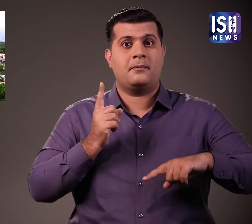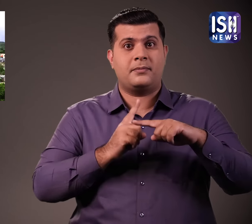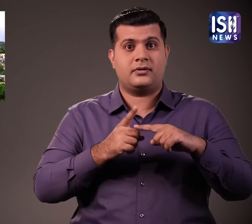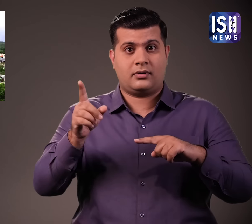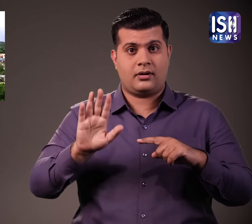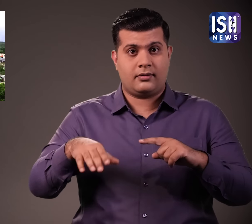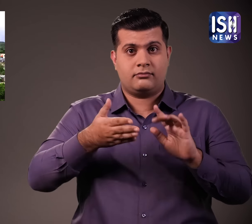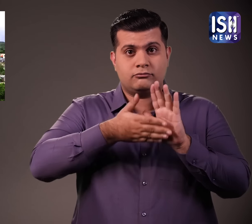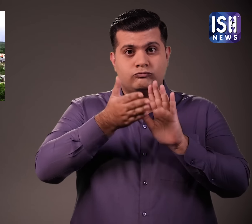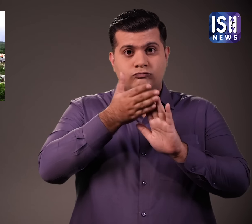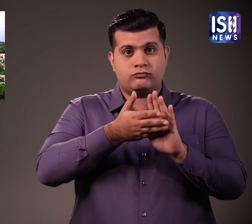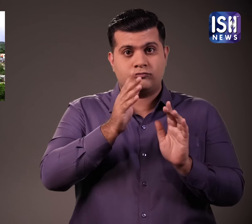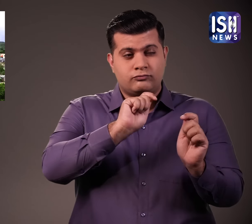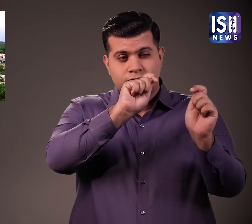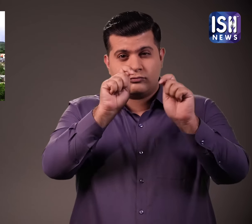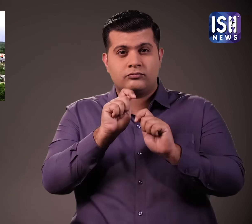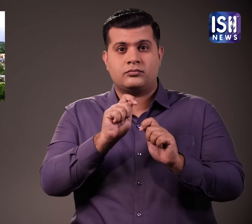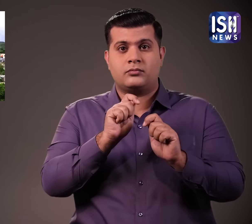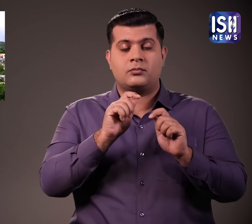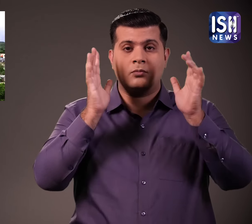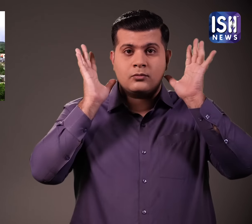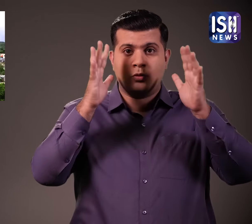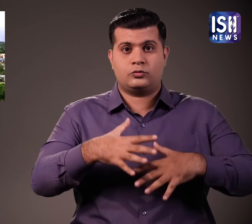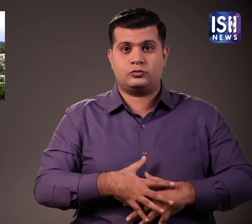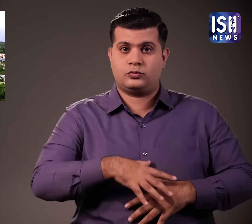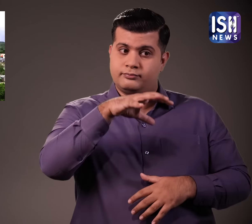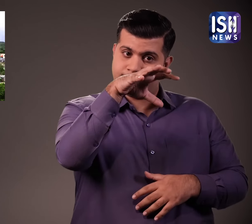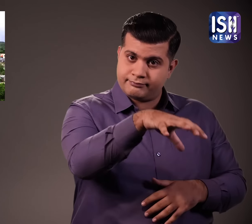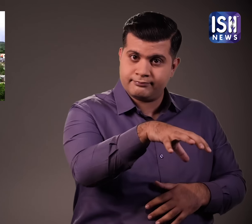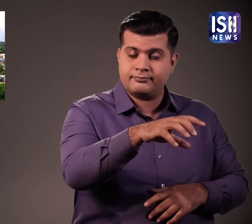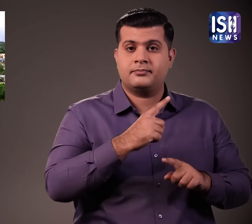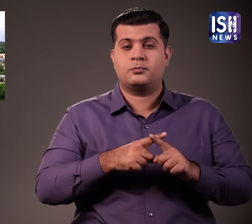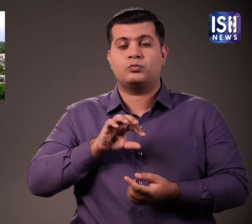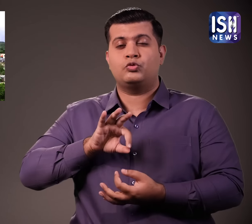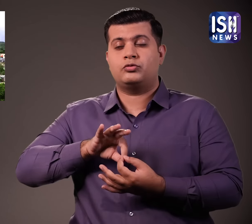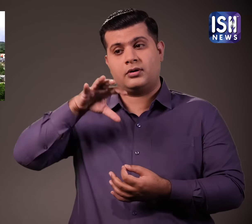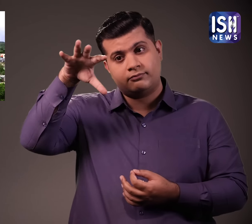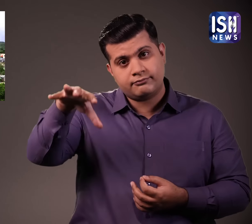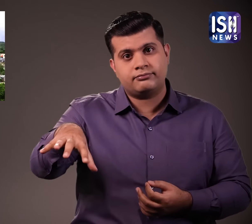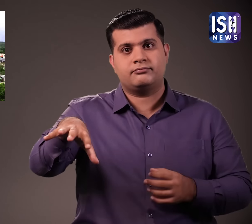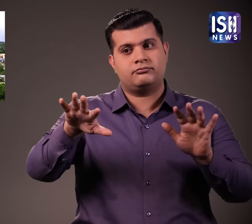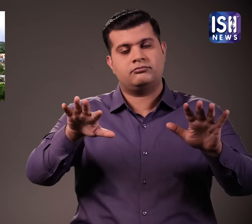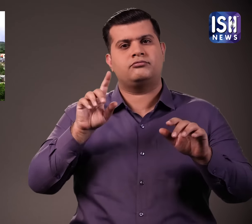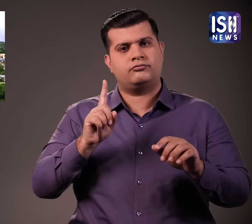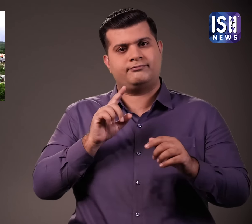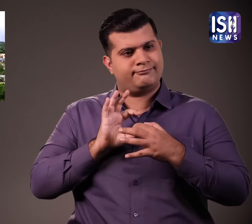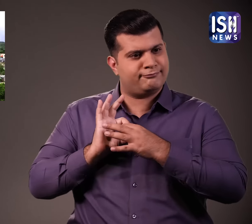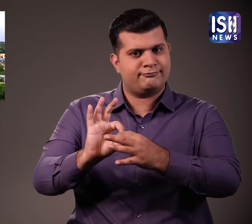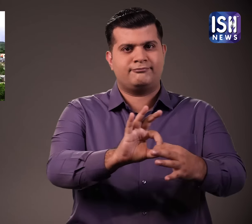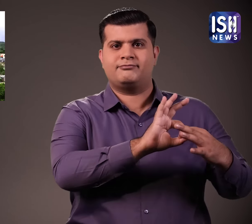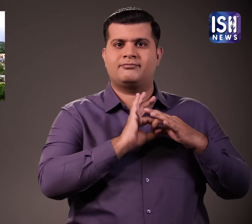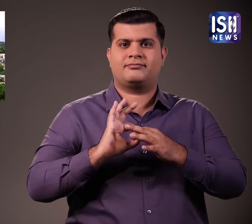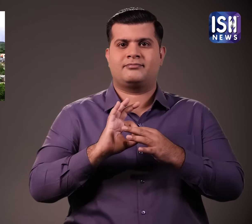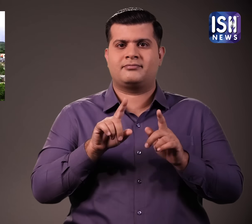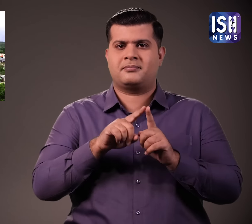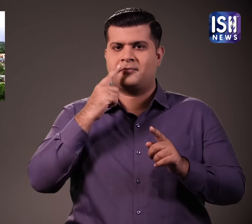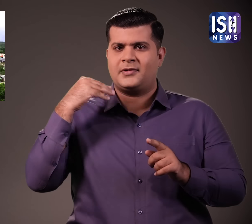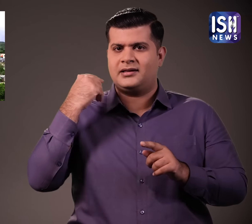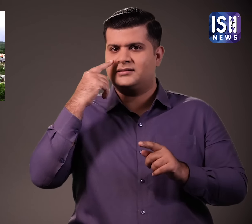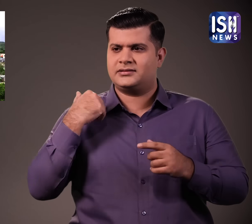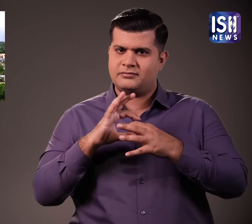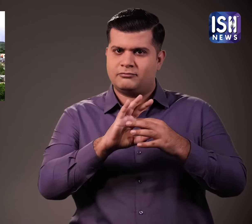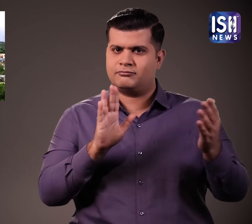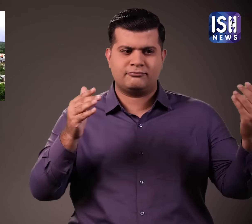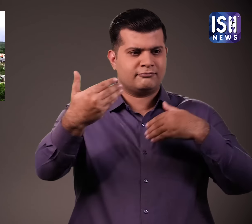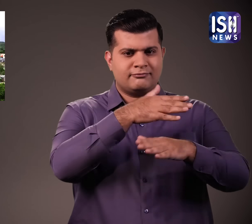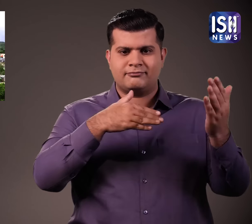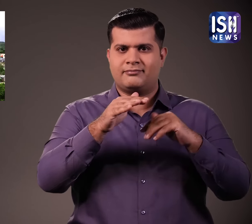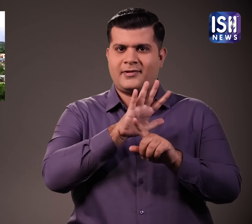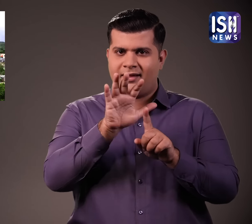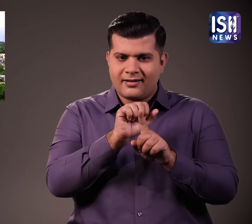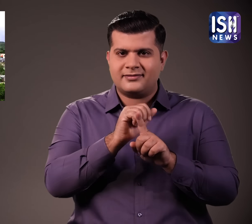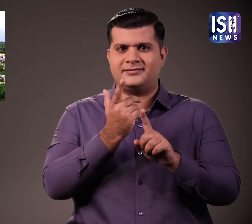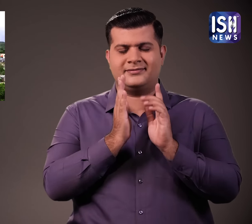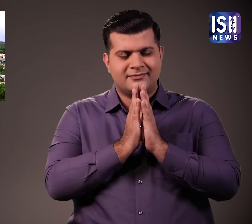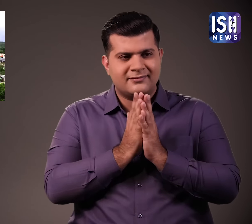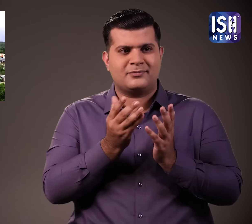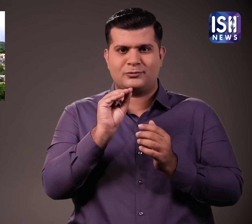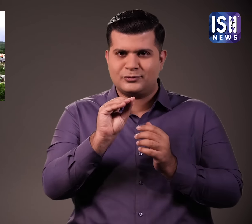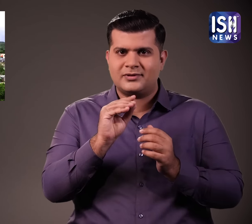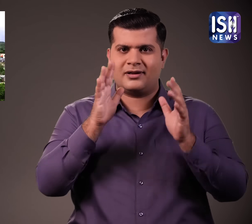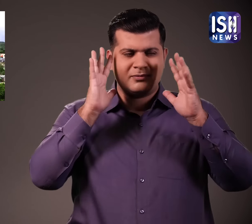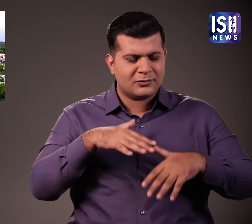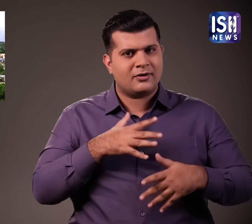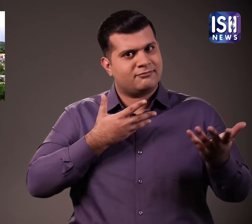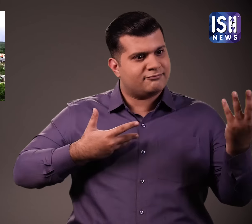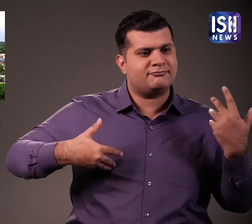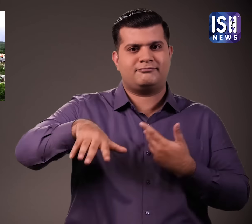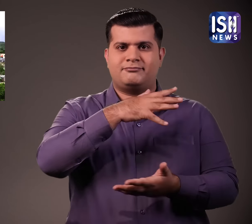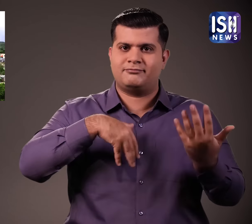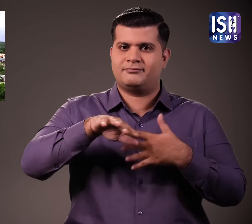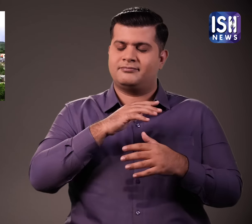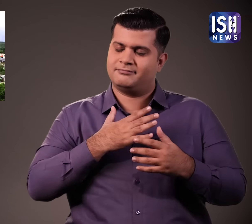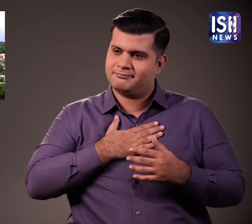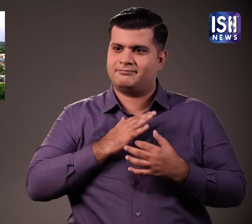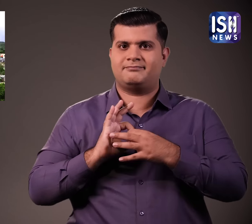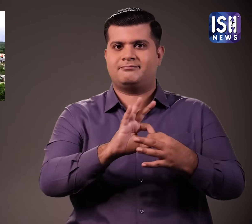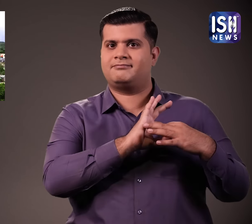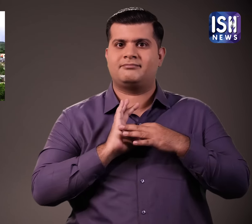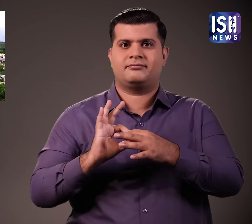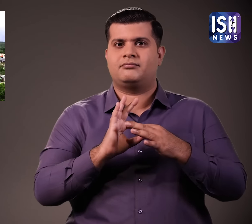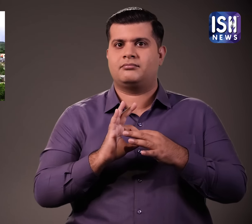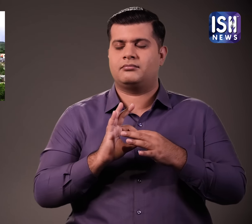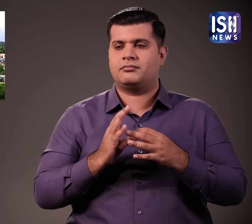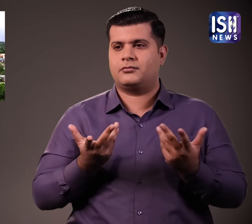and they have constructed a mosque & a Buddhist shrine to further establish unity and brotherhood.